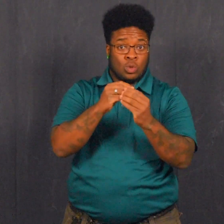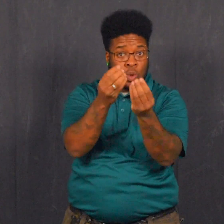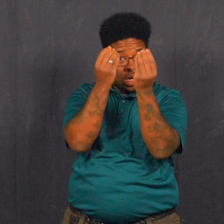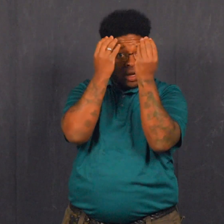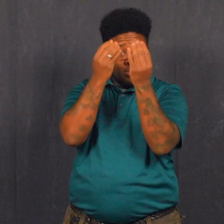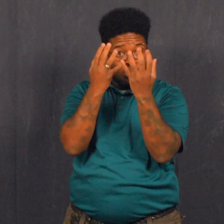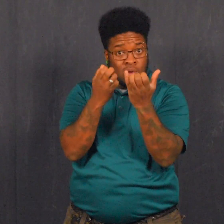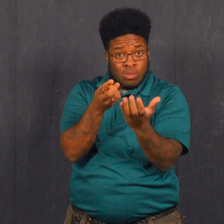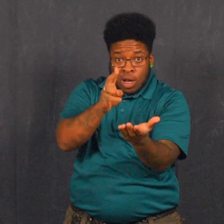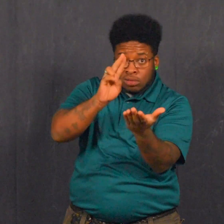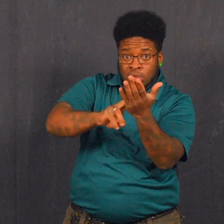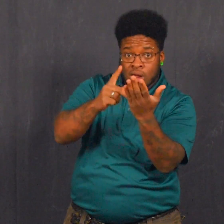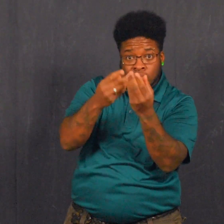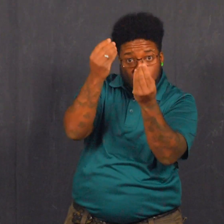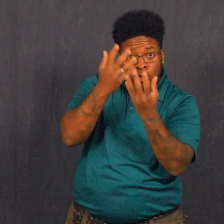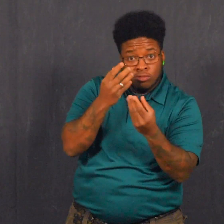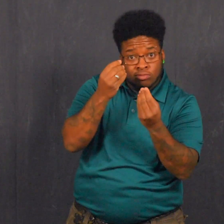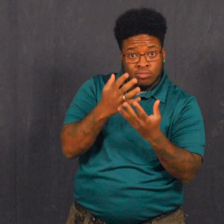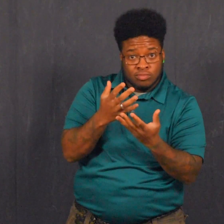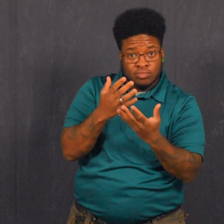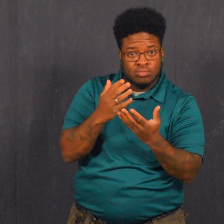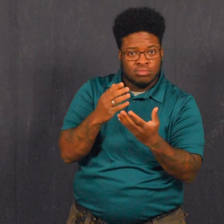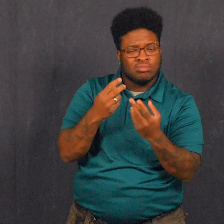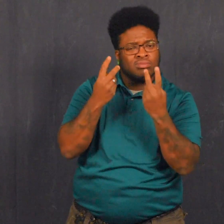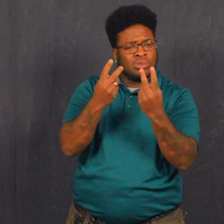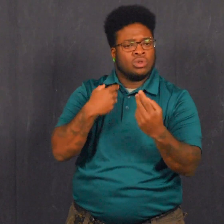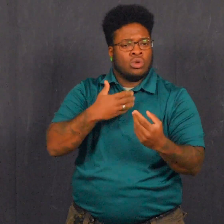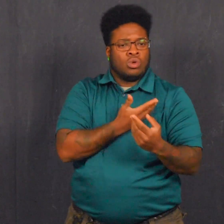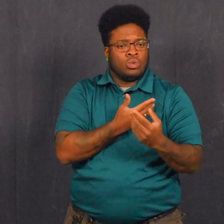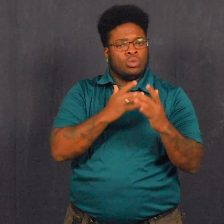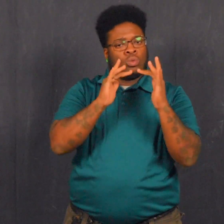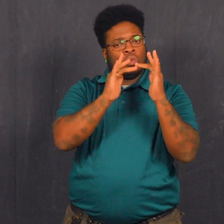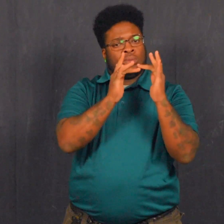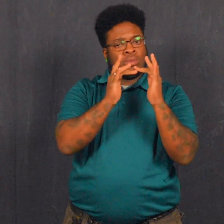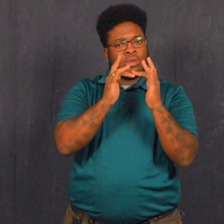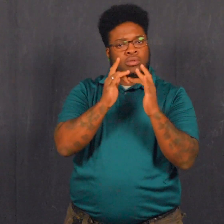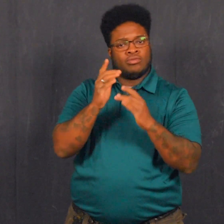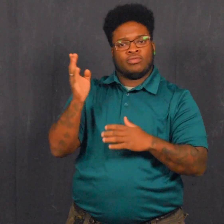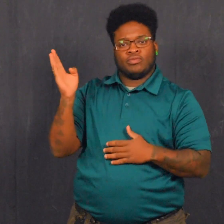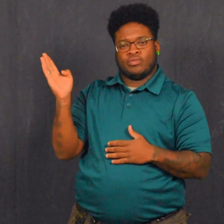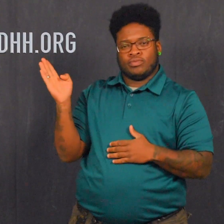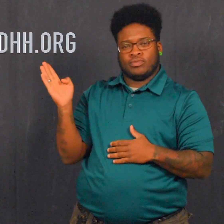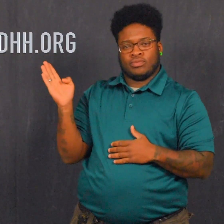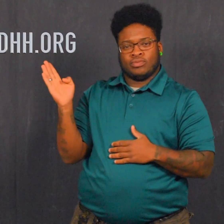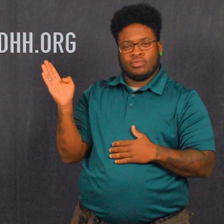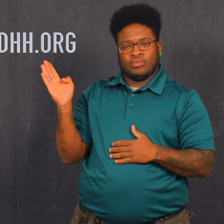For more information and to sign up for alerts, visit our website.